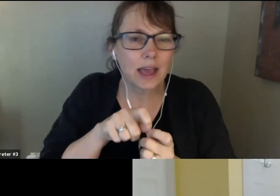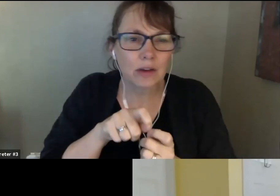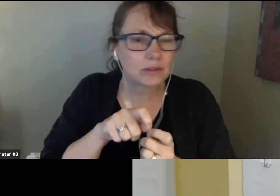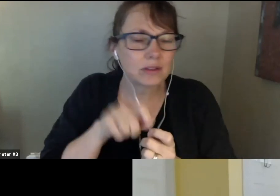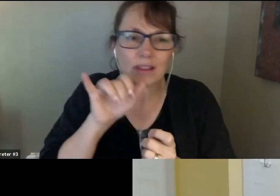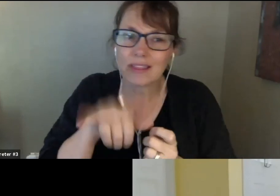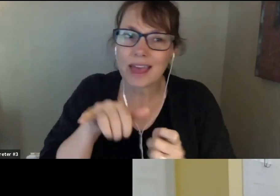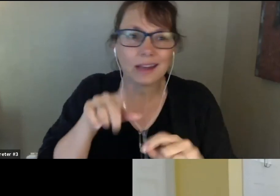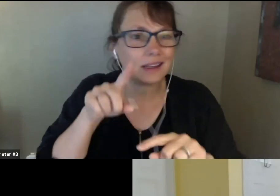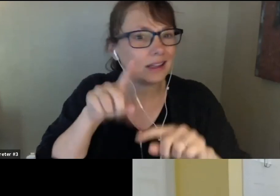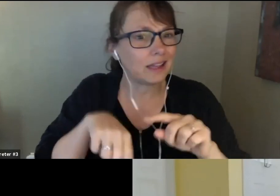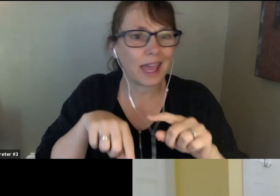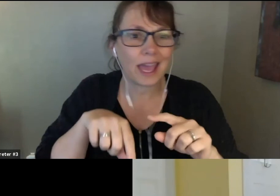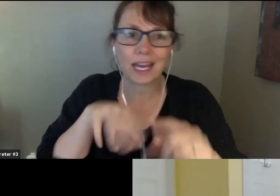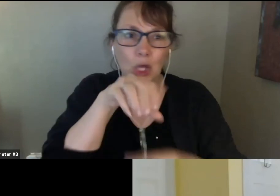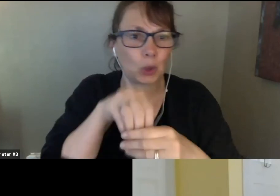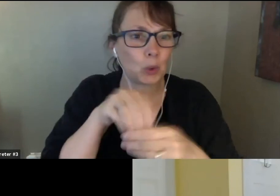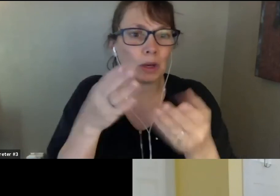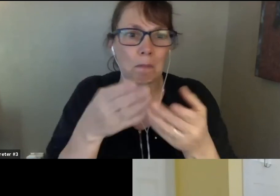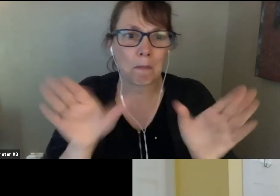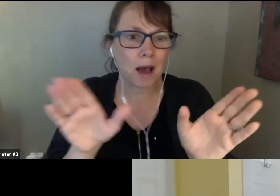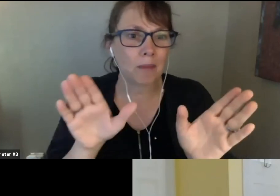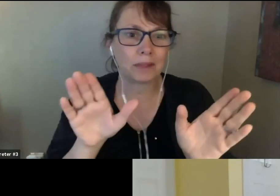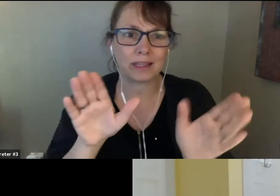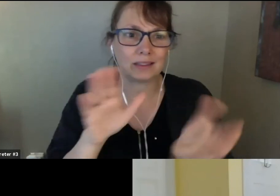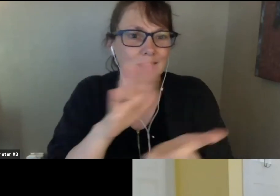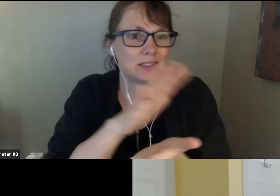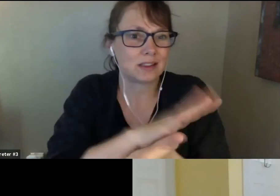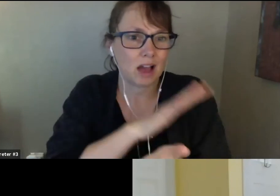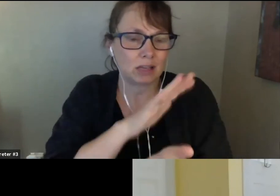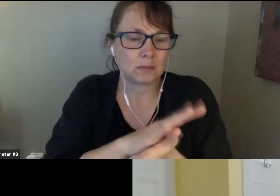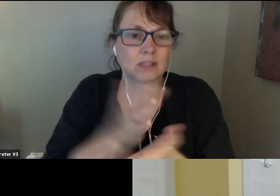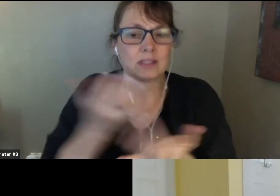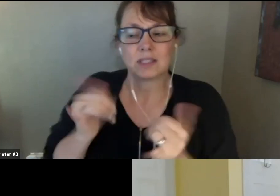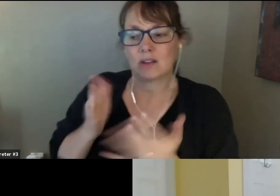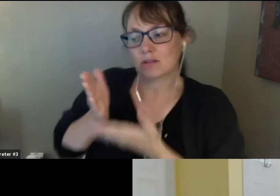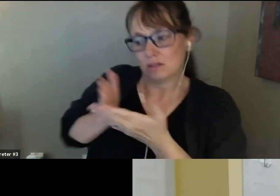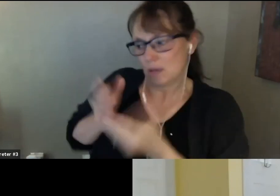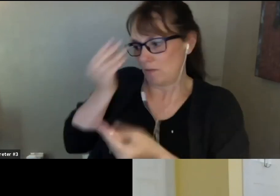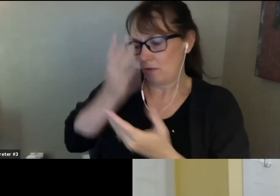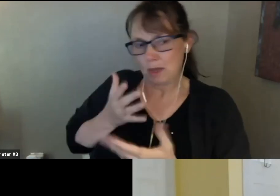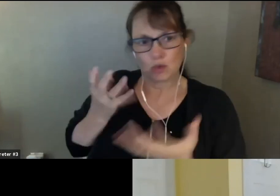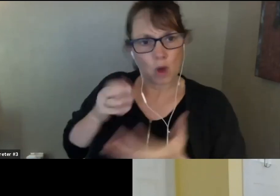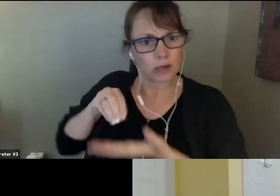but are still things that we want to capture and provide as input to our staff and our